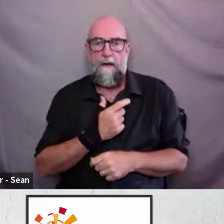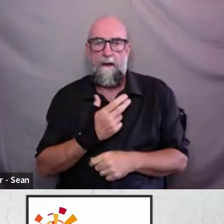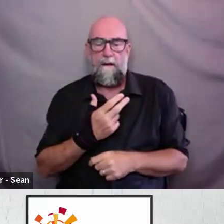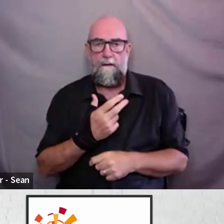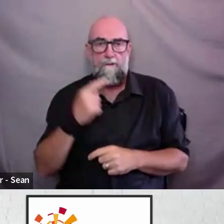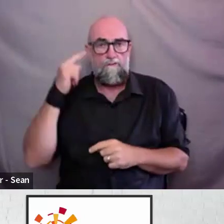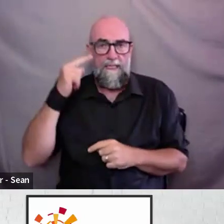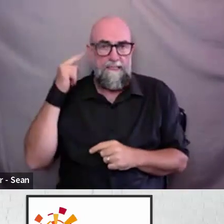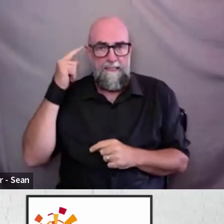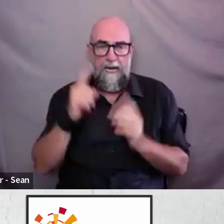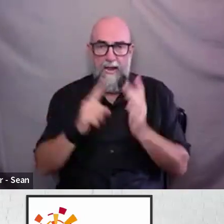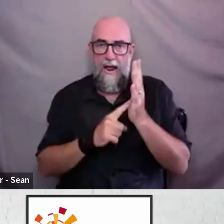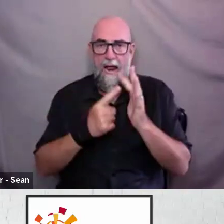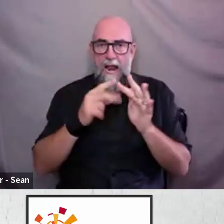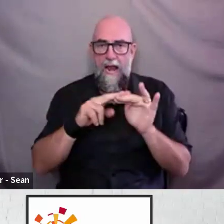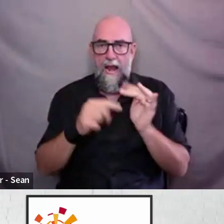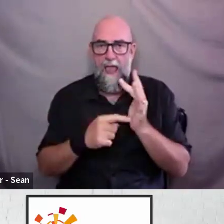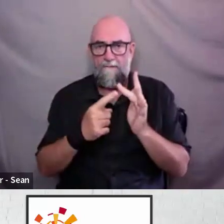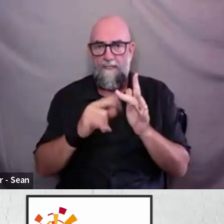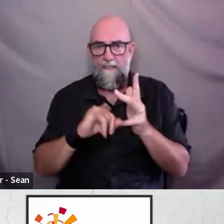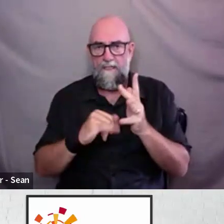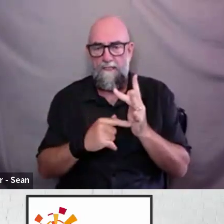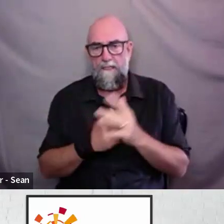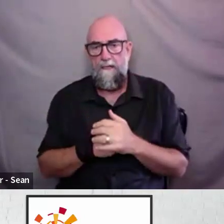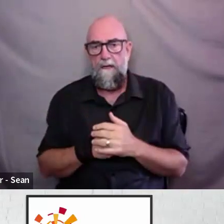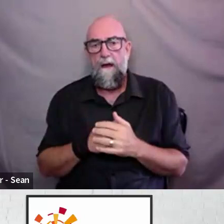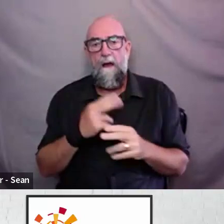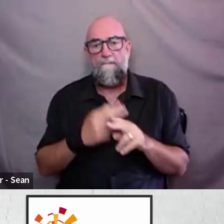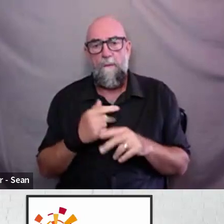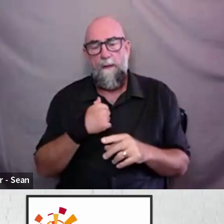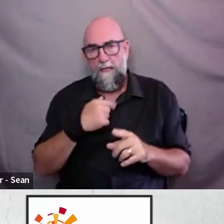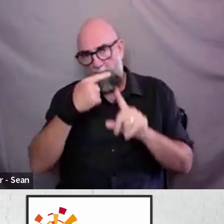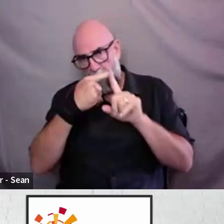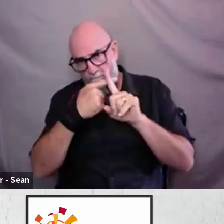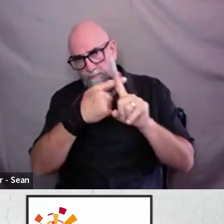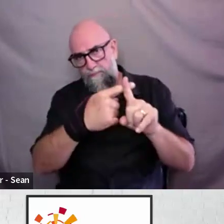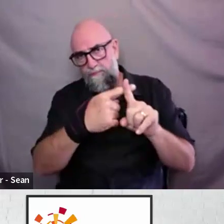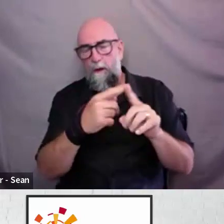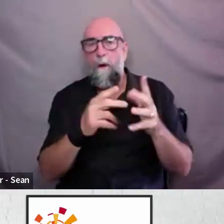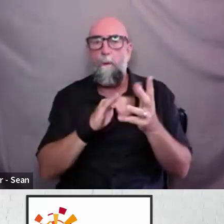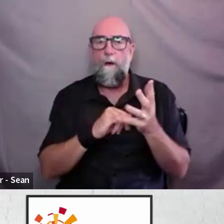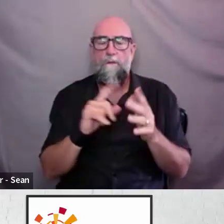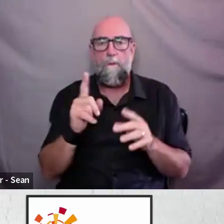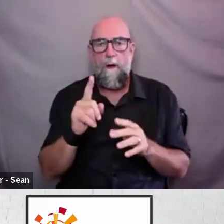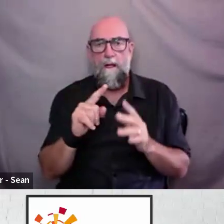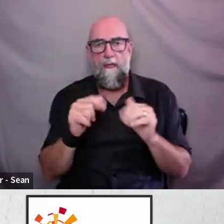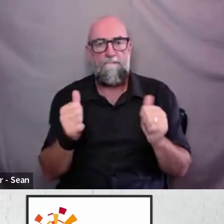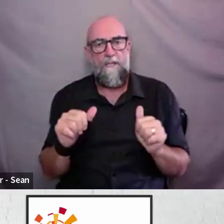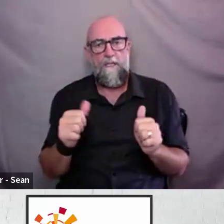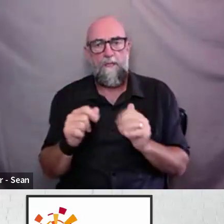That is what I think is important for the conversation, the people we worked with would be